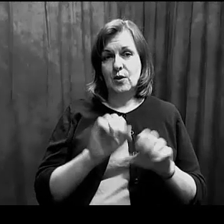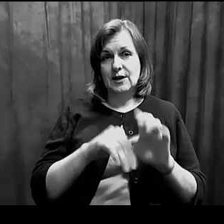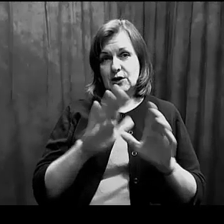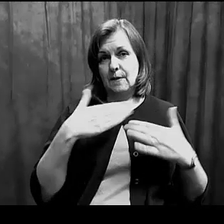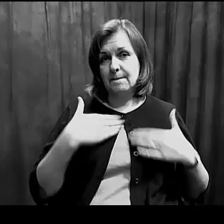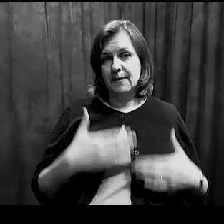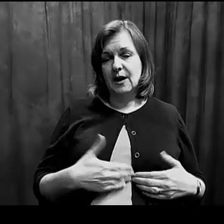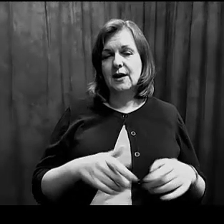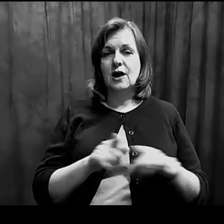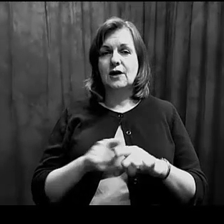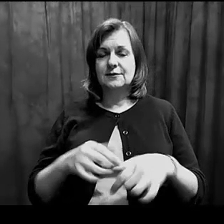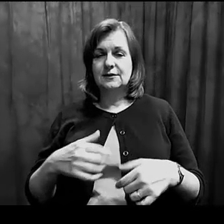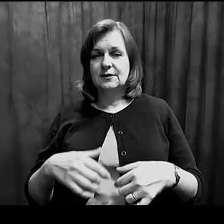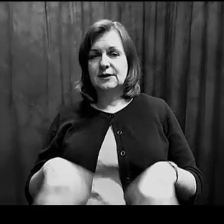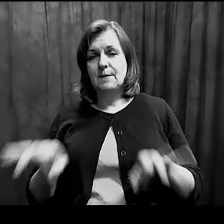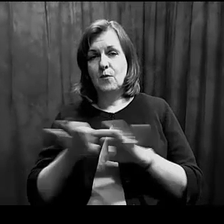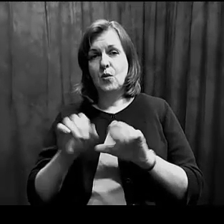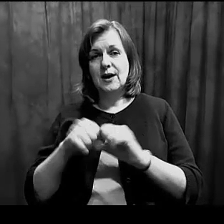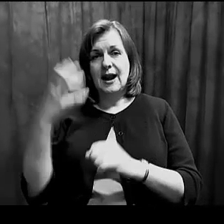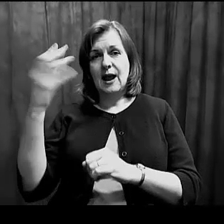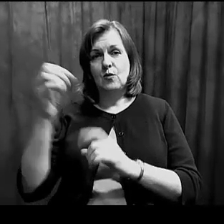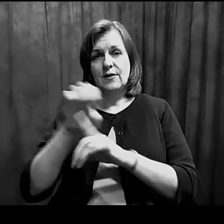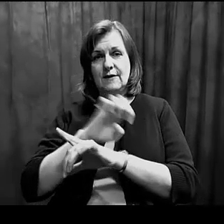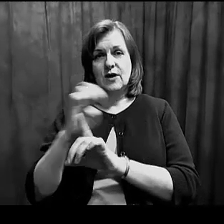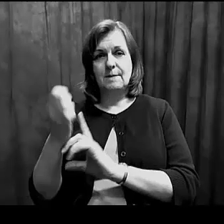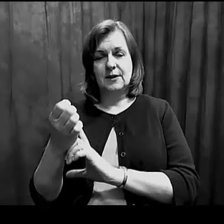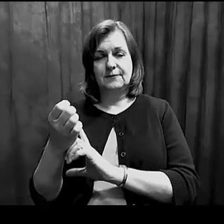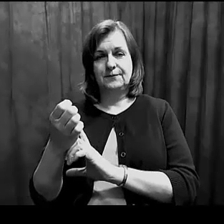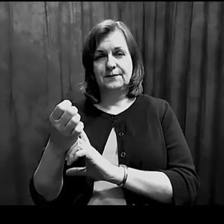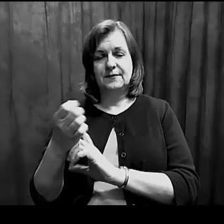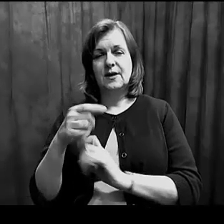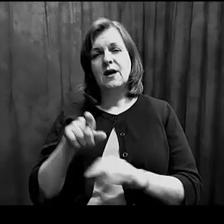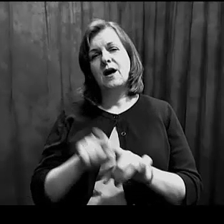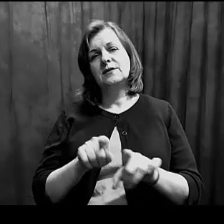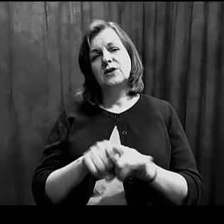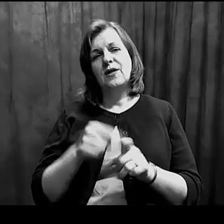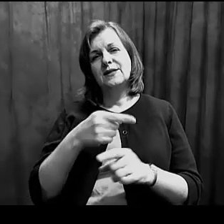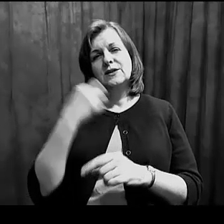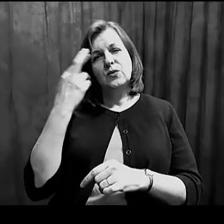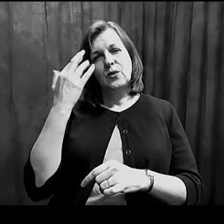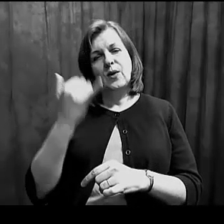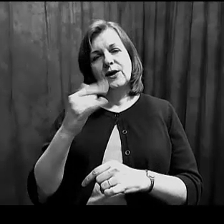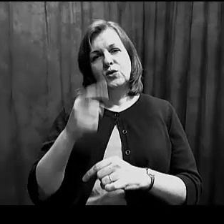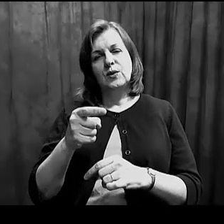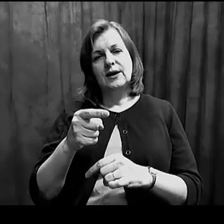this only important inside you and as you can see here it'll be important in the environment as well